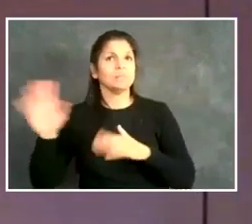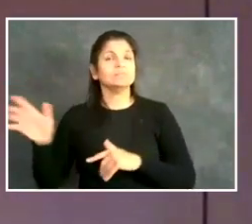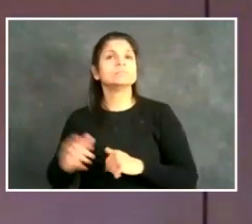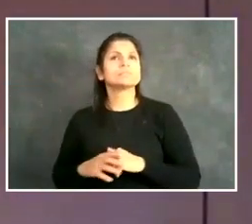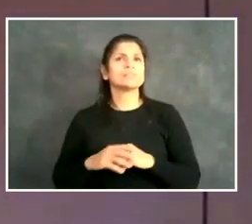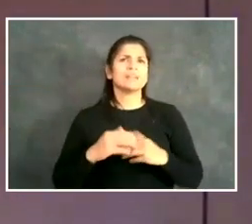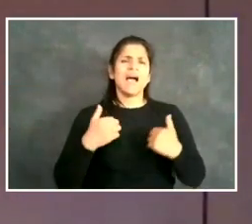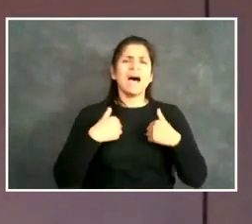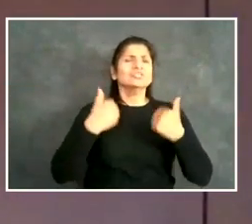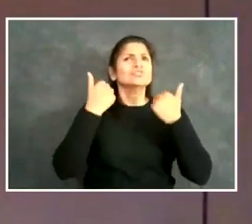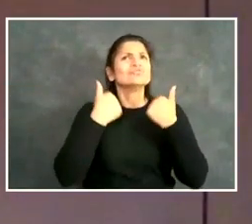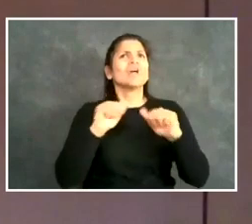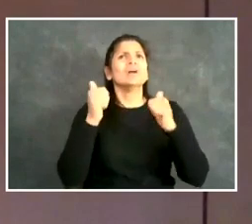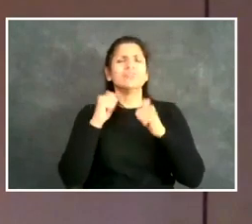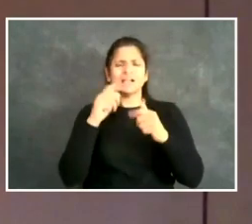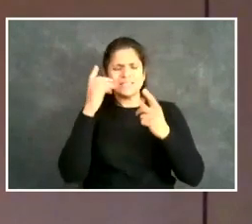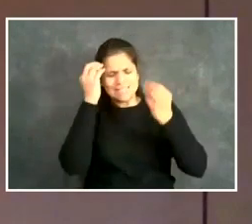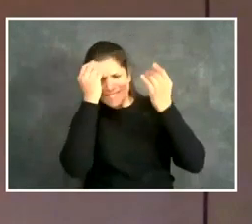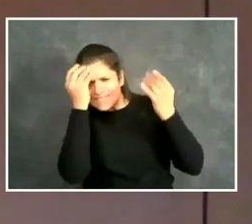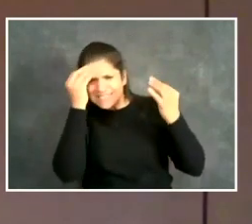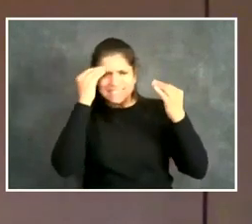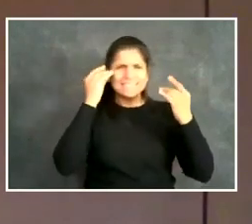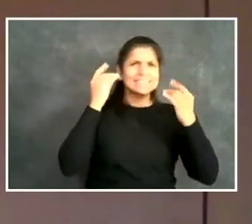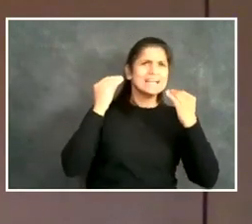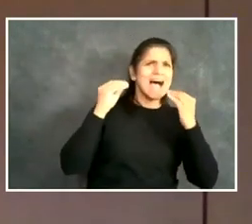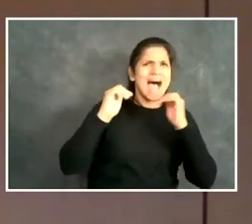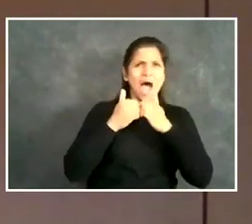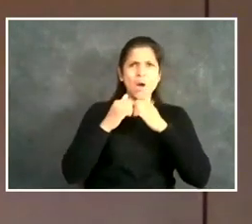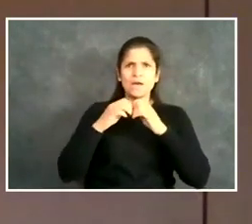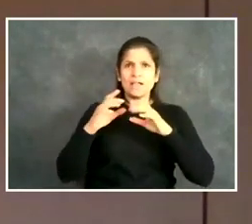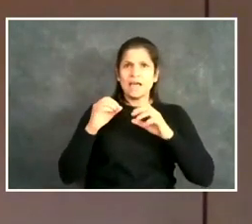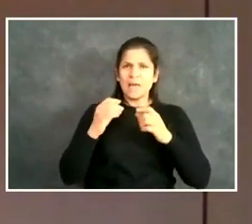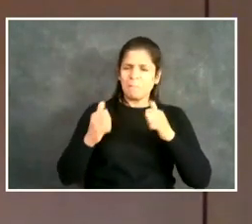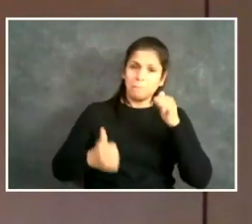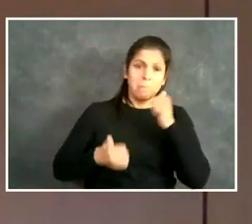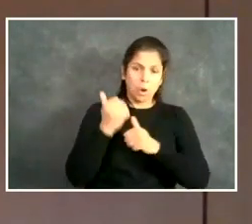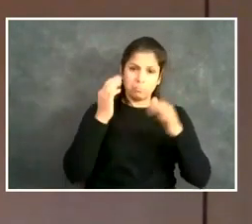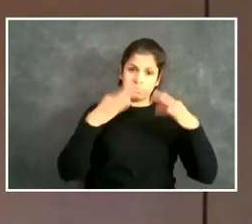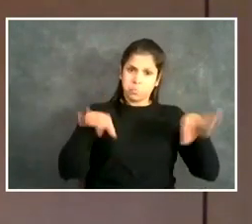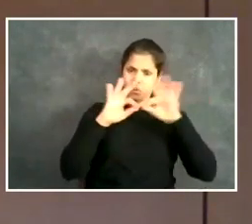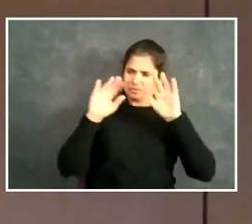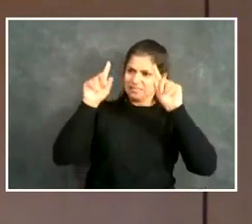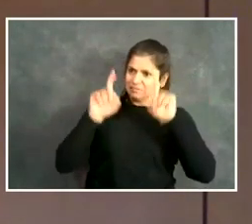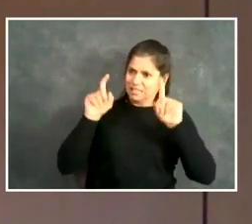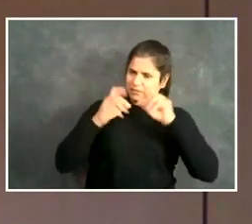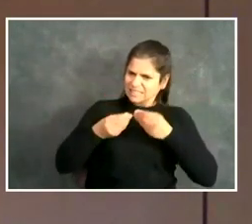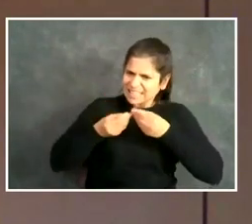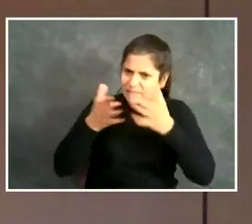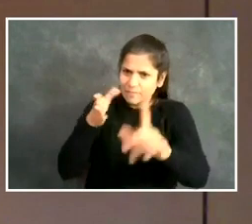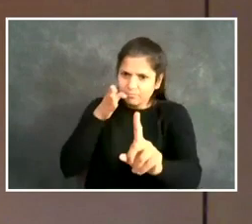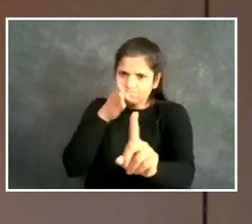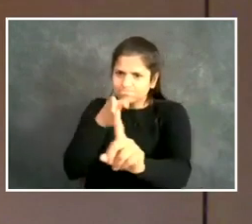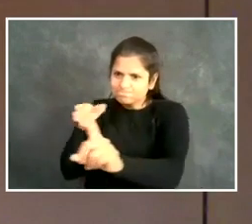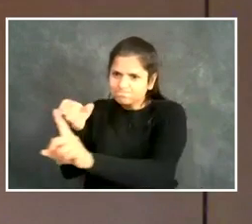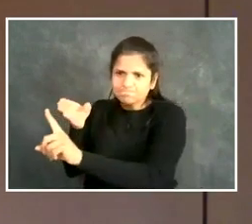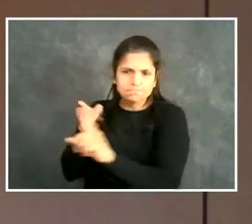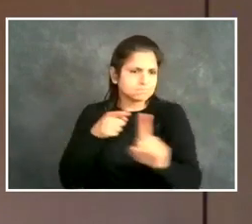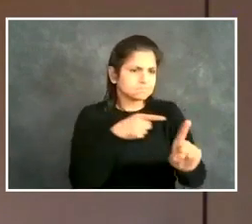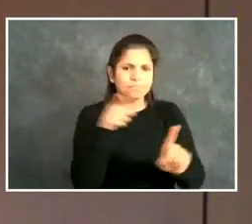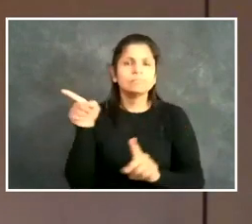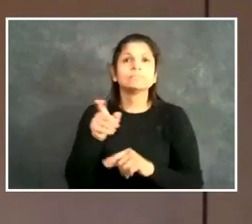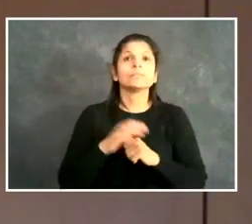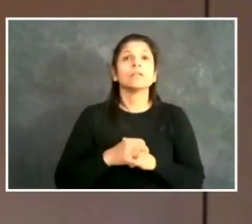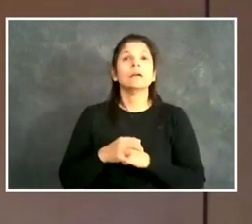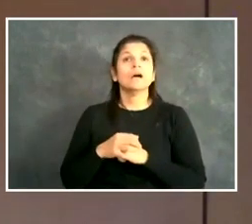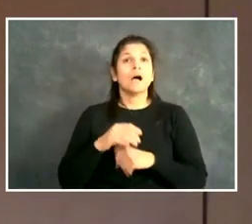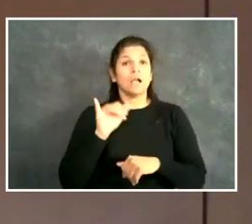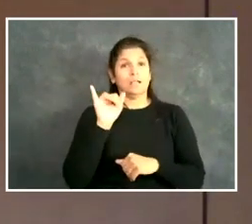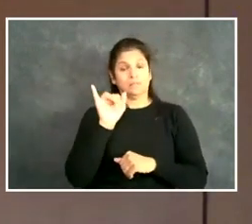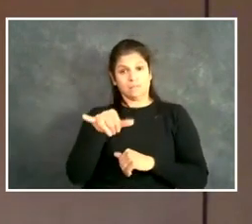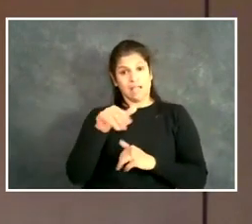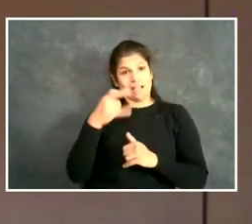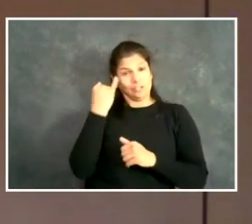DOING EVERYTHING WE CAN TO